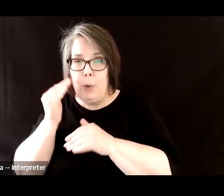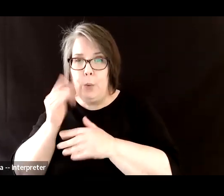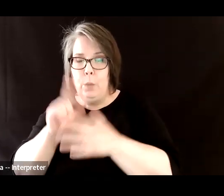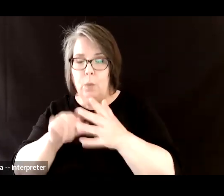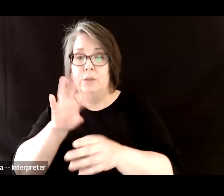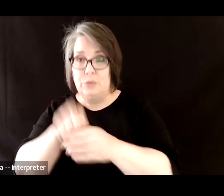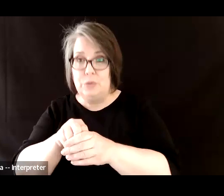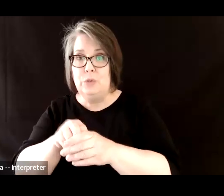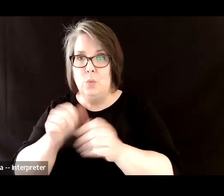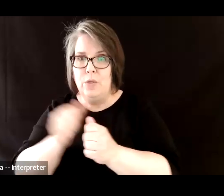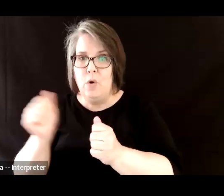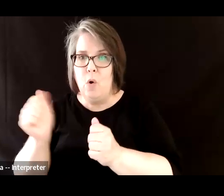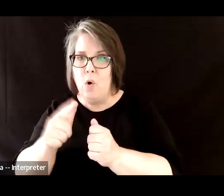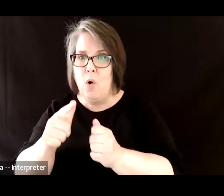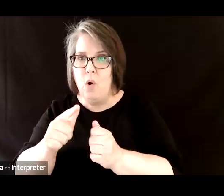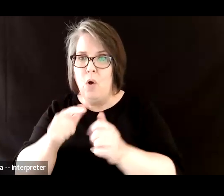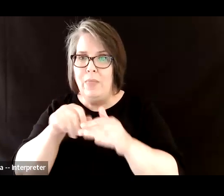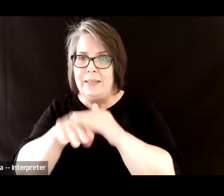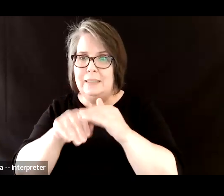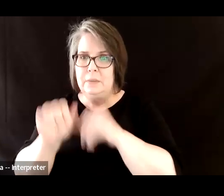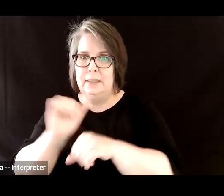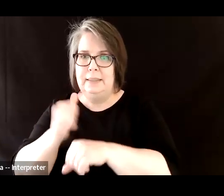accessibility settings. Individual that was shown